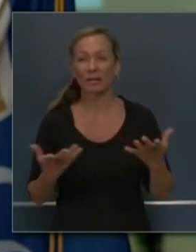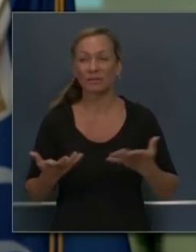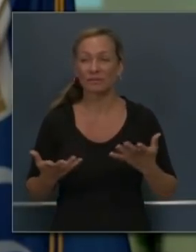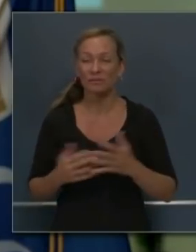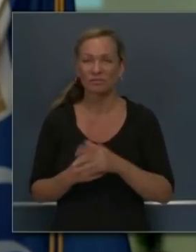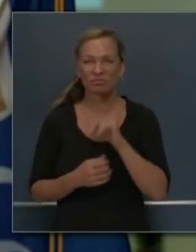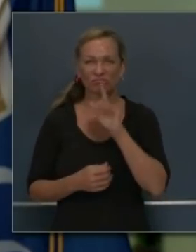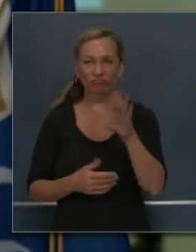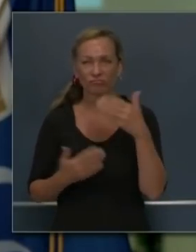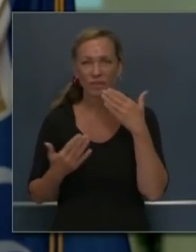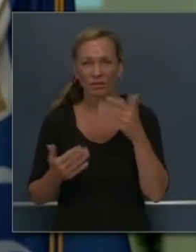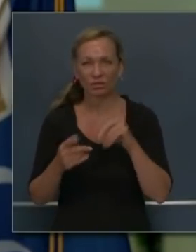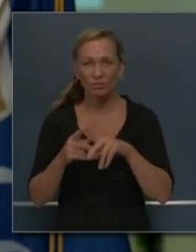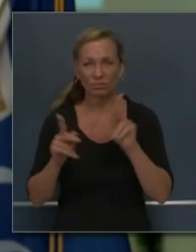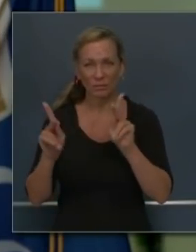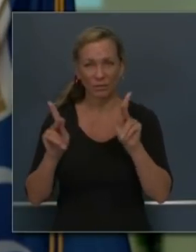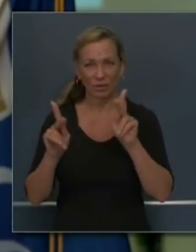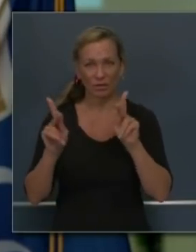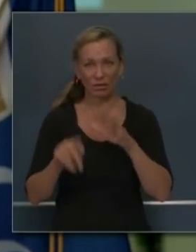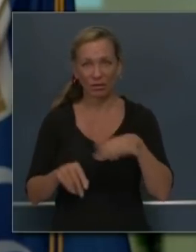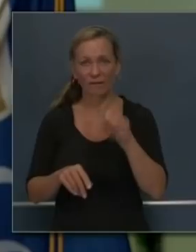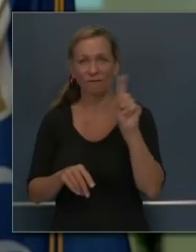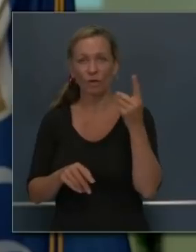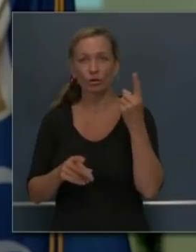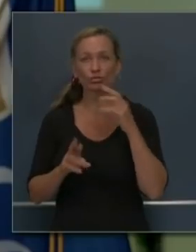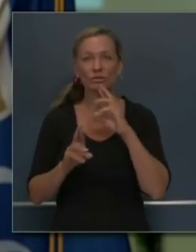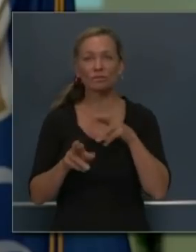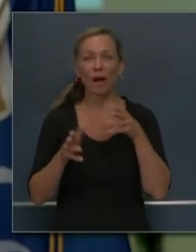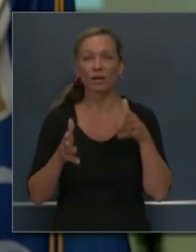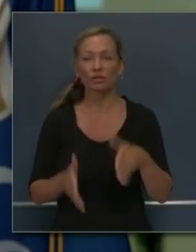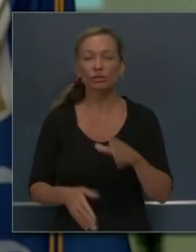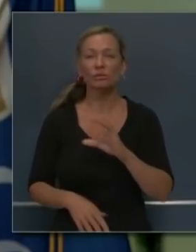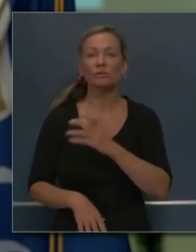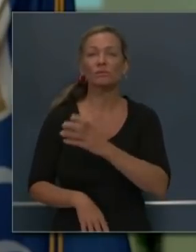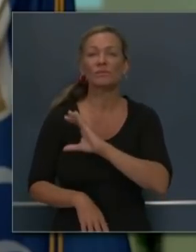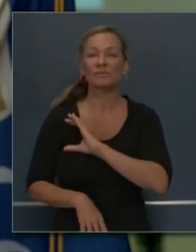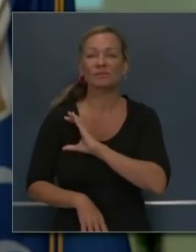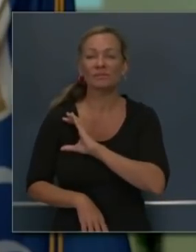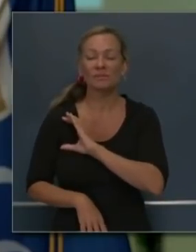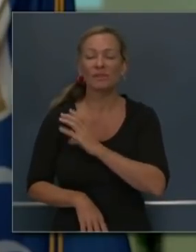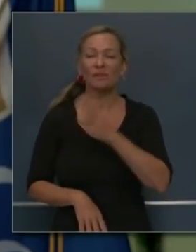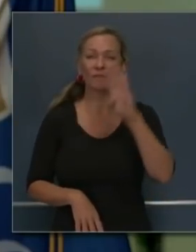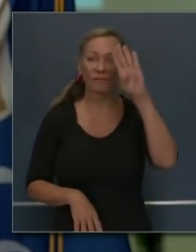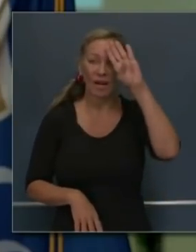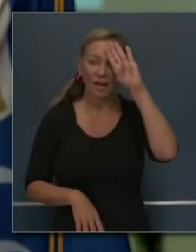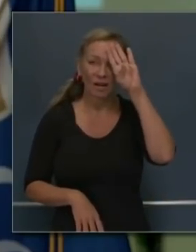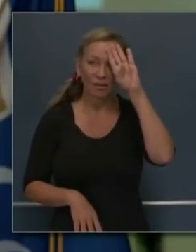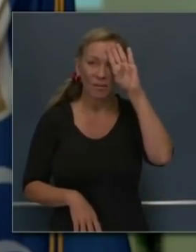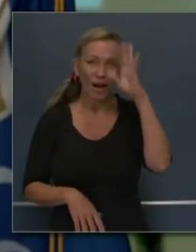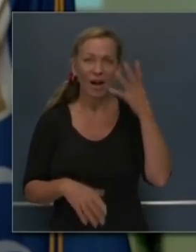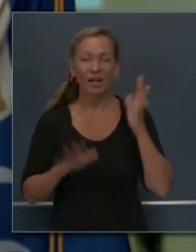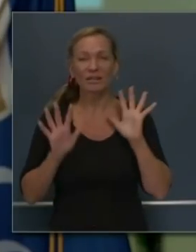JONES FIRE, OTHER FIRES BUT I JUST WANT TO THANK EVERY SINGLE MEMBER OF NOT ONLY LAW ENFORCEMENT BUT THESE